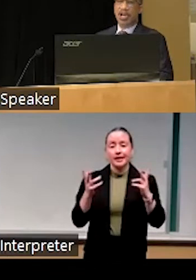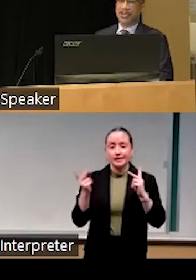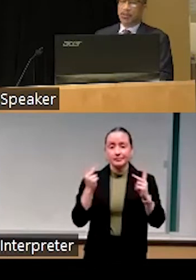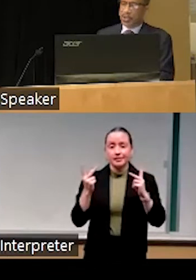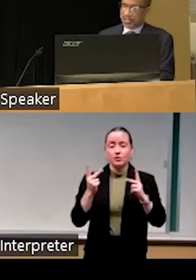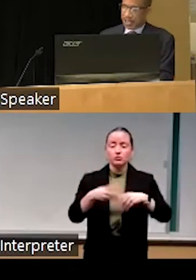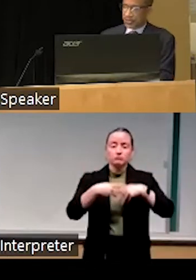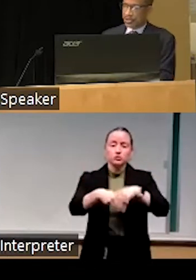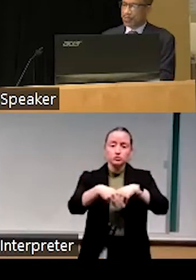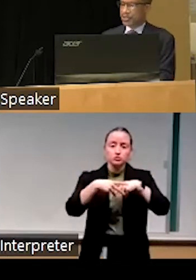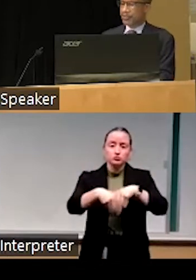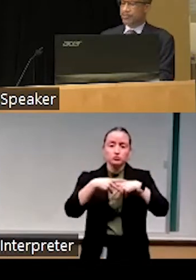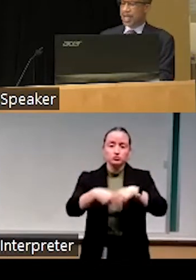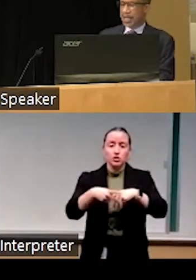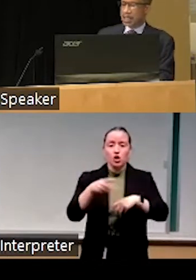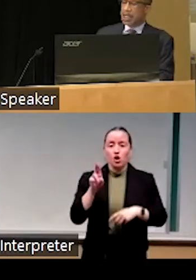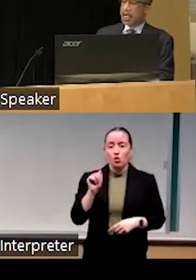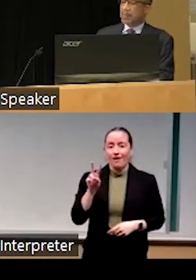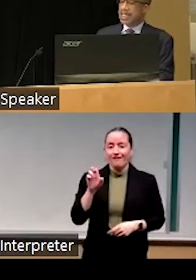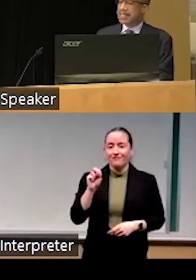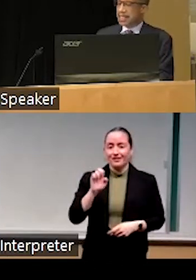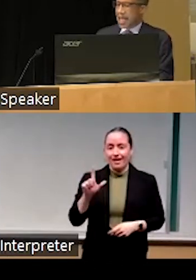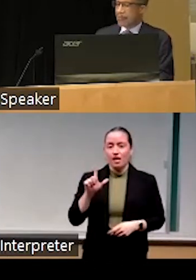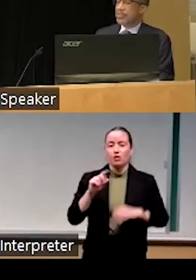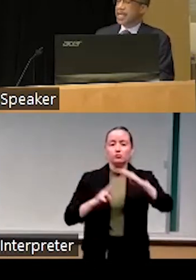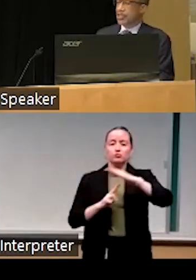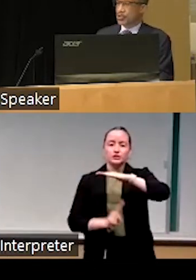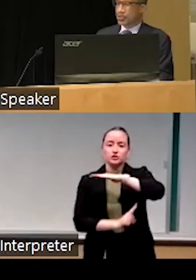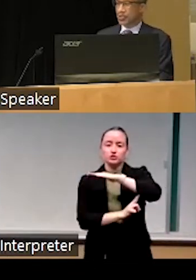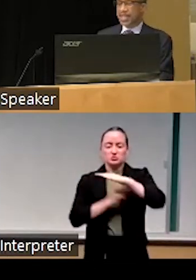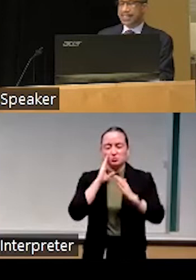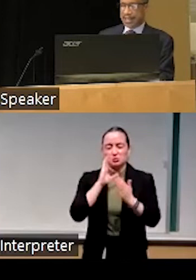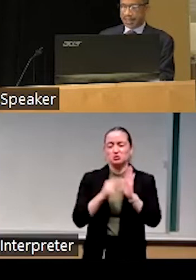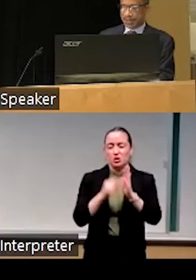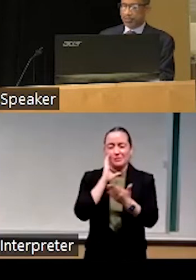the Ravenel Bridge and I'll show you a picture from that and then sent after that on June 26th